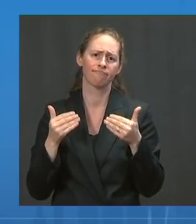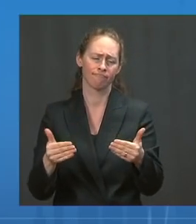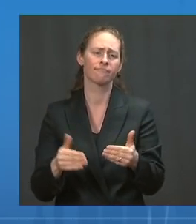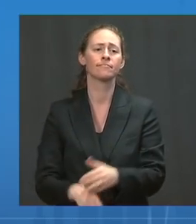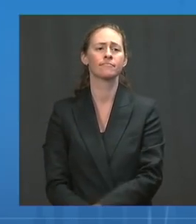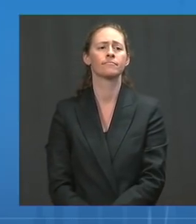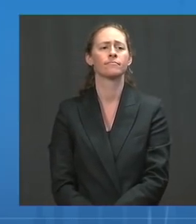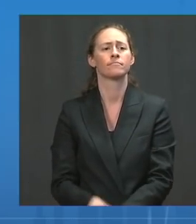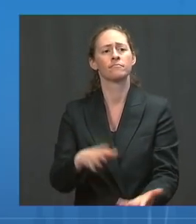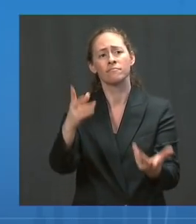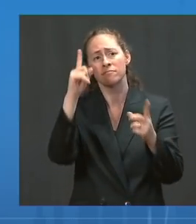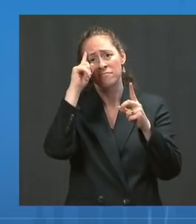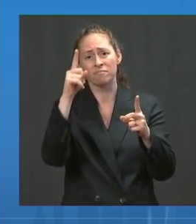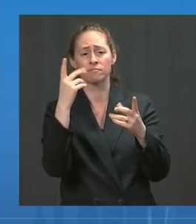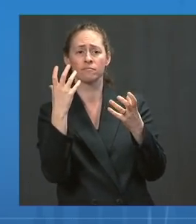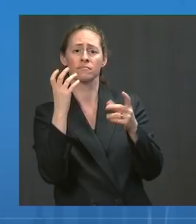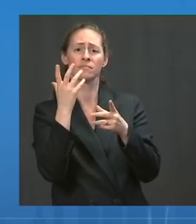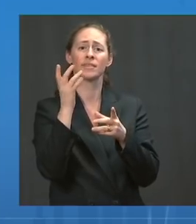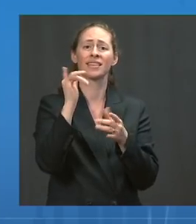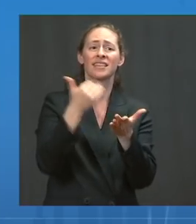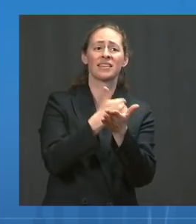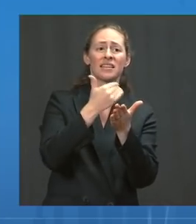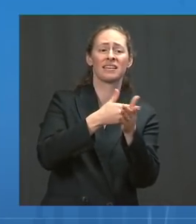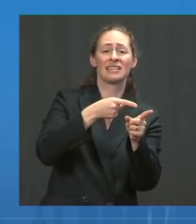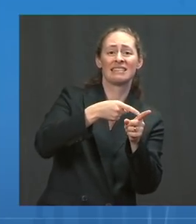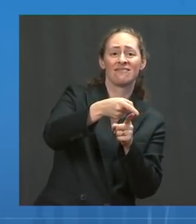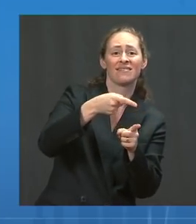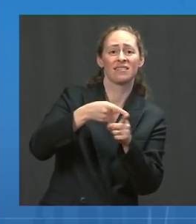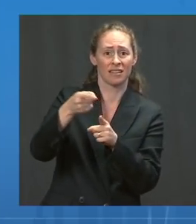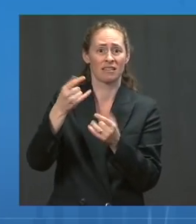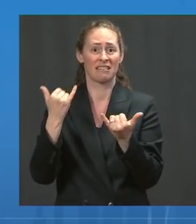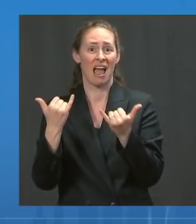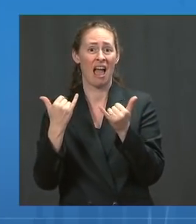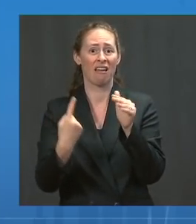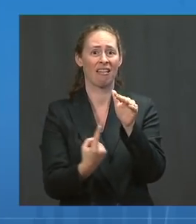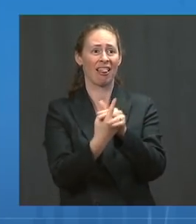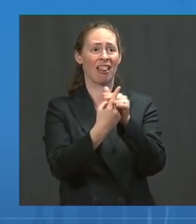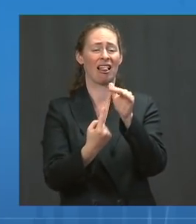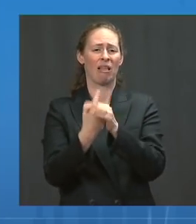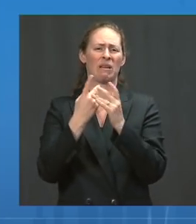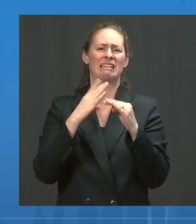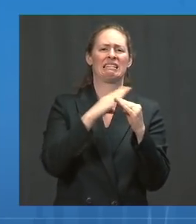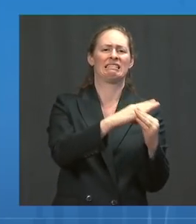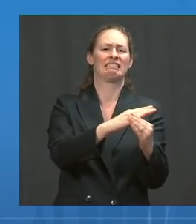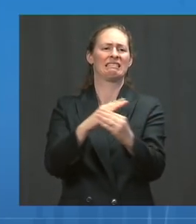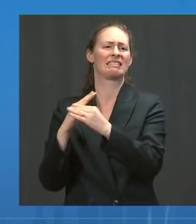currently circulating in this country. To those of you who've already gotten vaccinated: